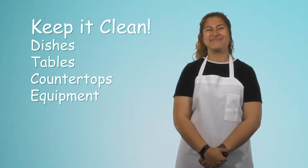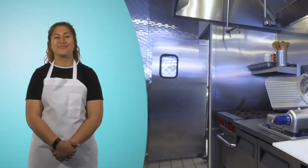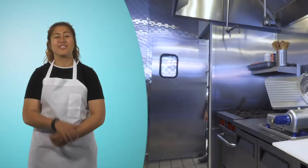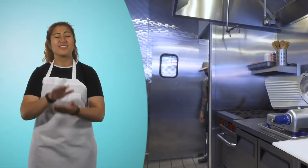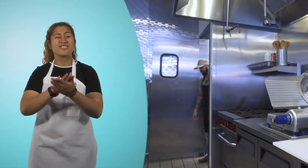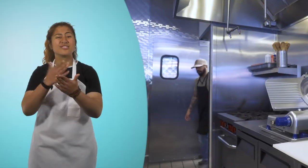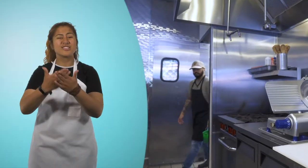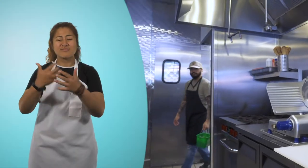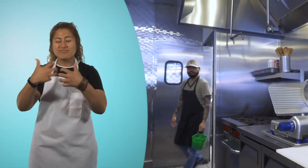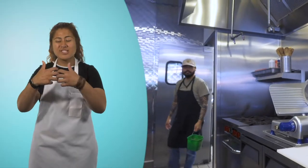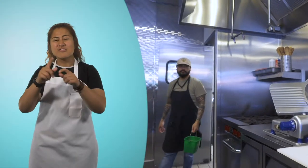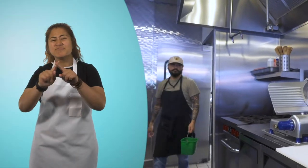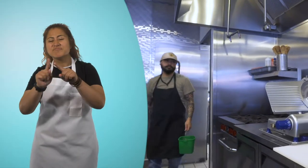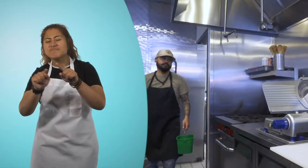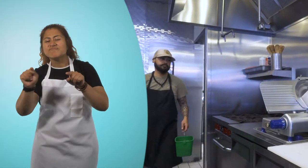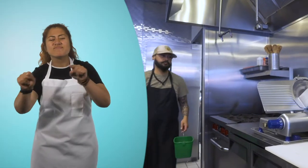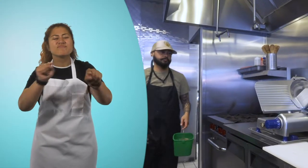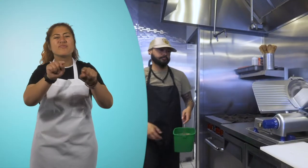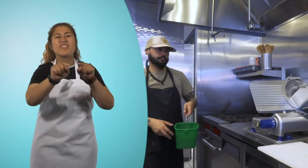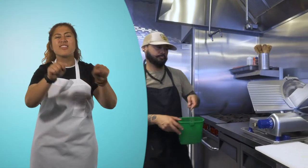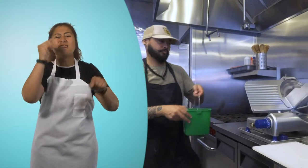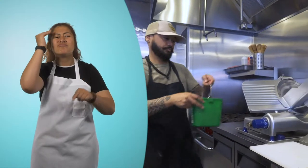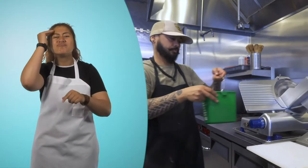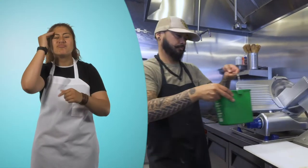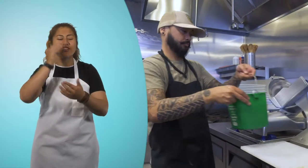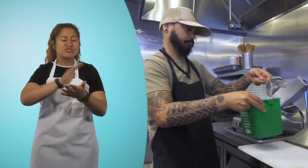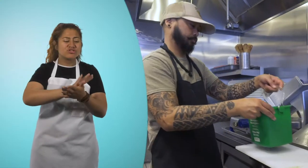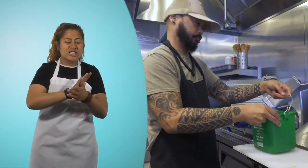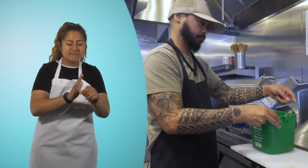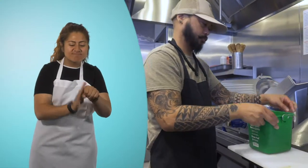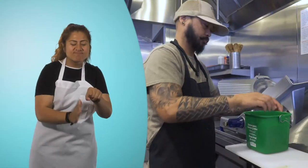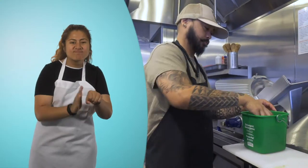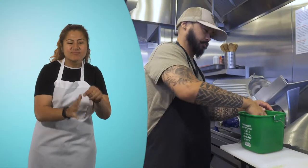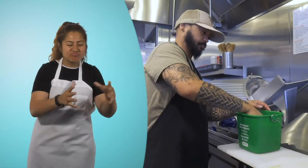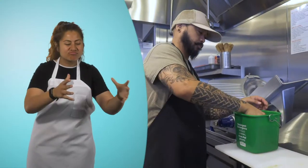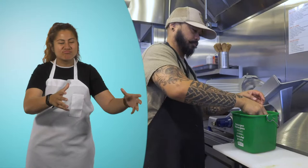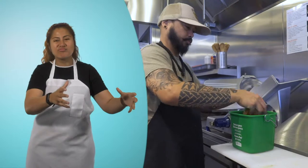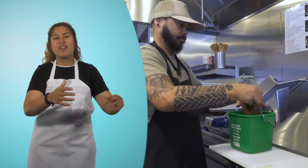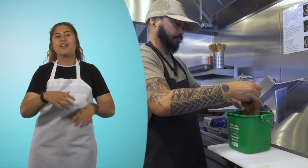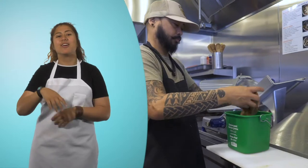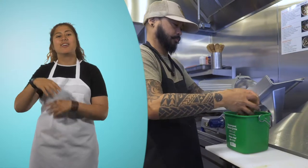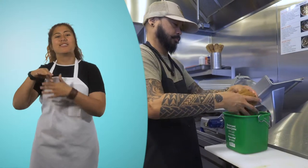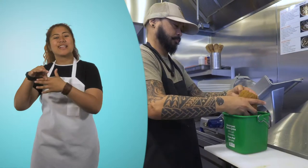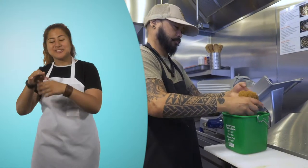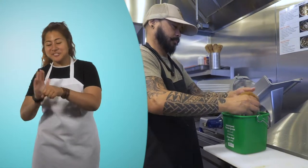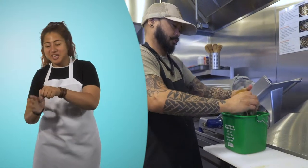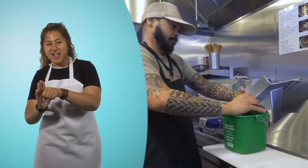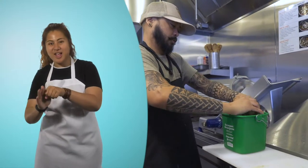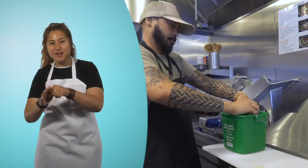Kitchens have many types of equipment, like a cheese slicer or meat slicer.